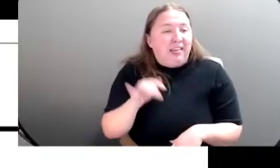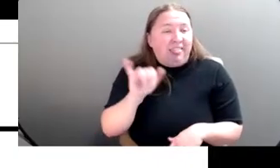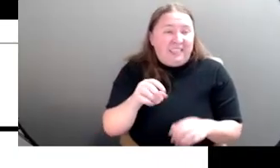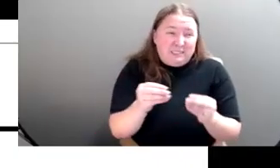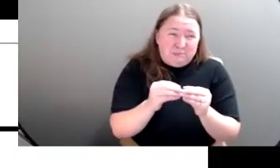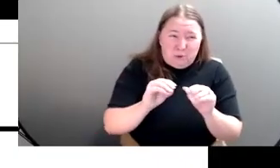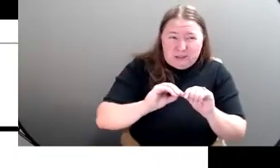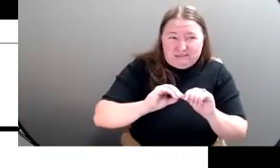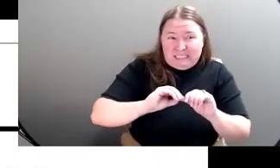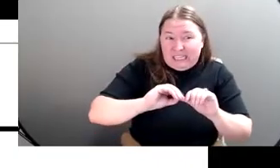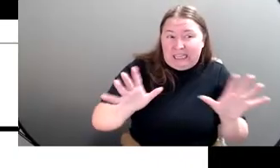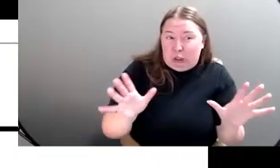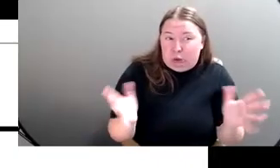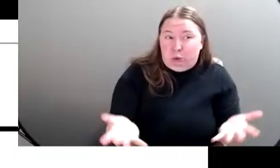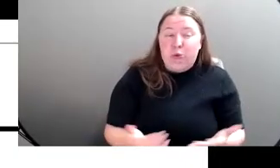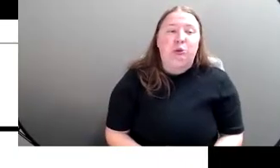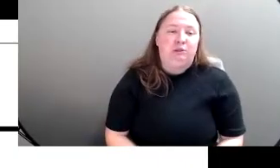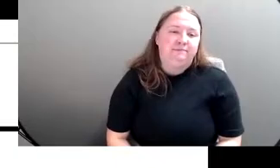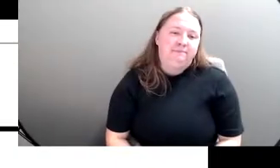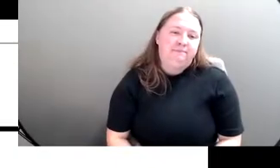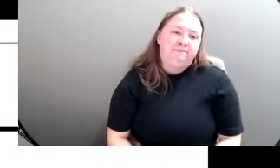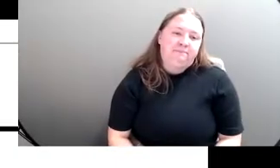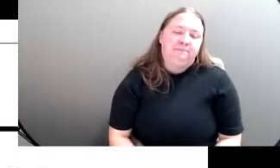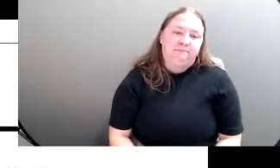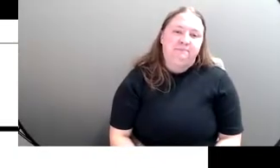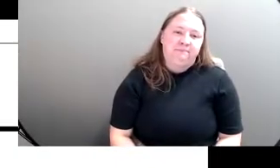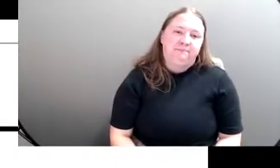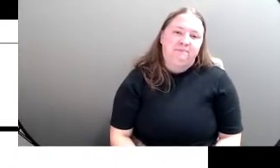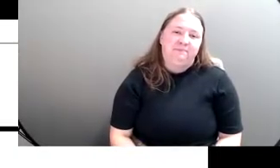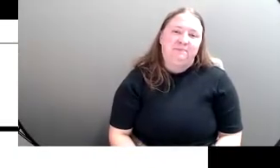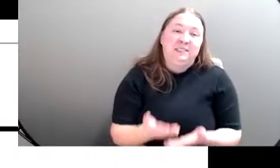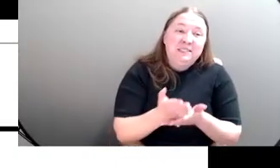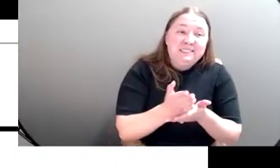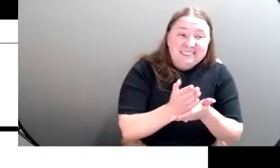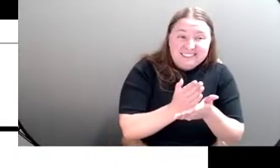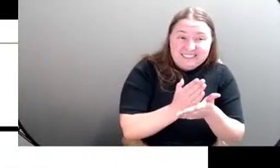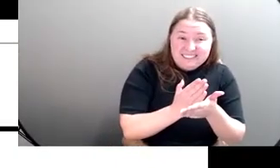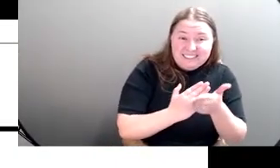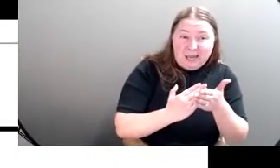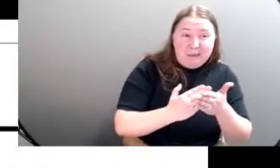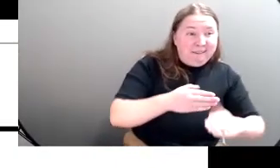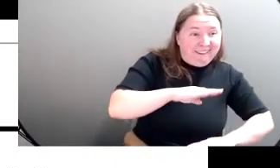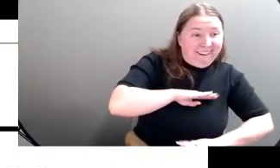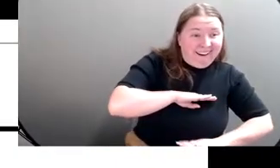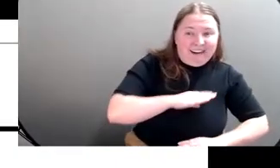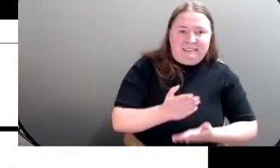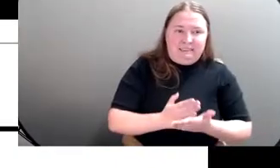Cases. So yeah. Yeah. So, so some of some of them are maybe not necessarily what we want to hear.